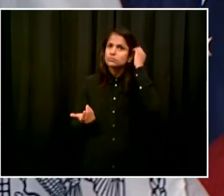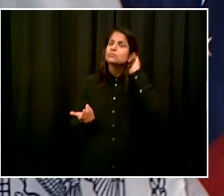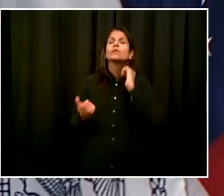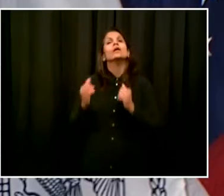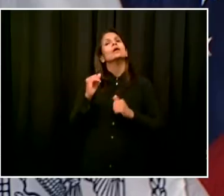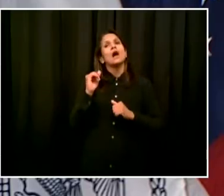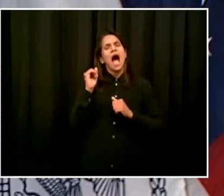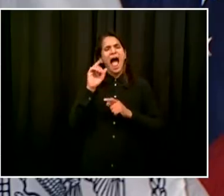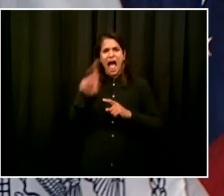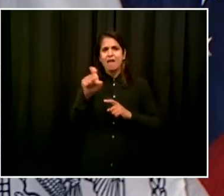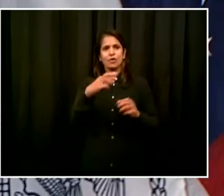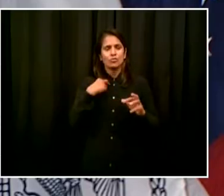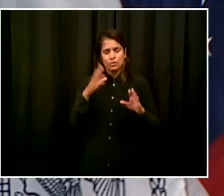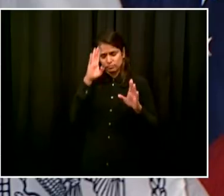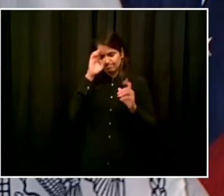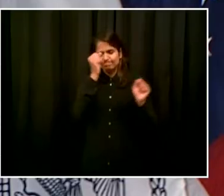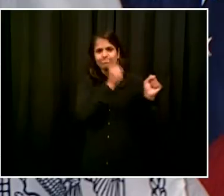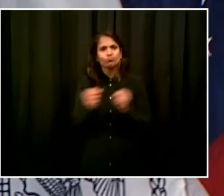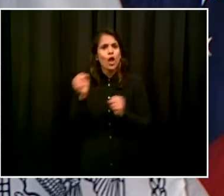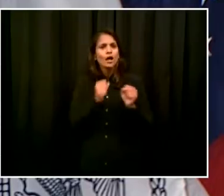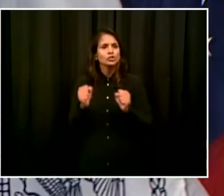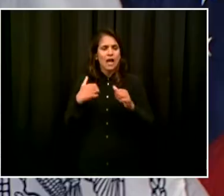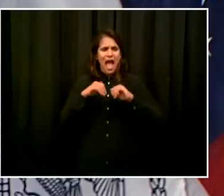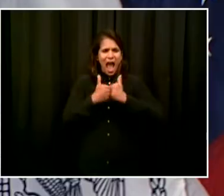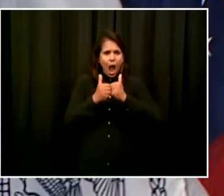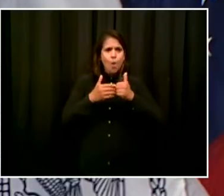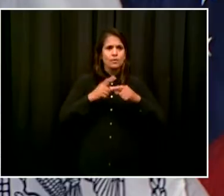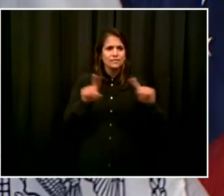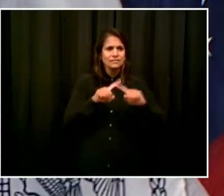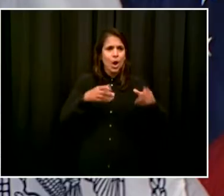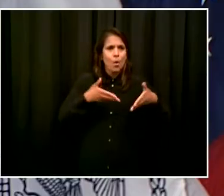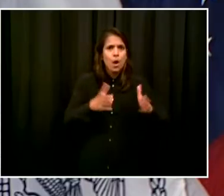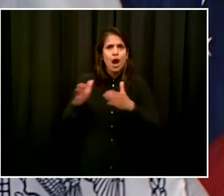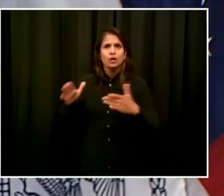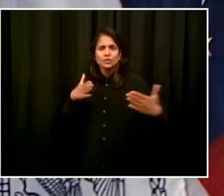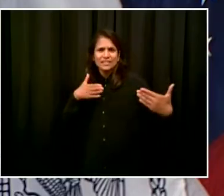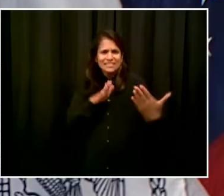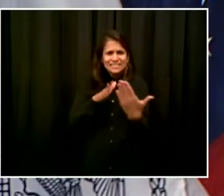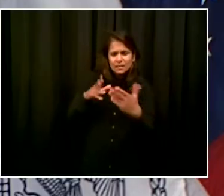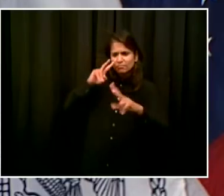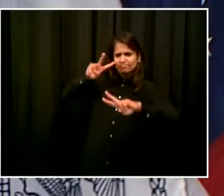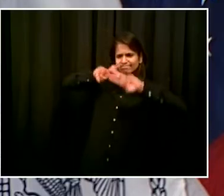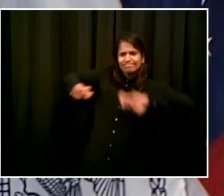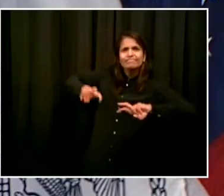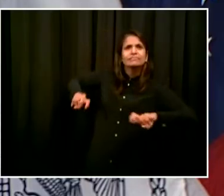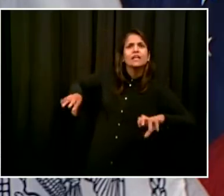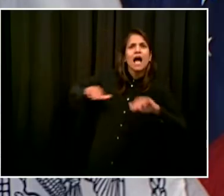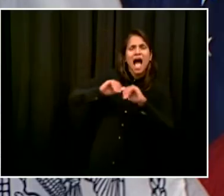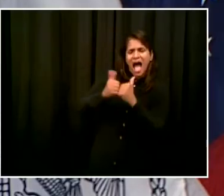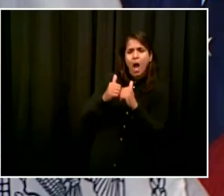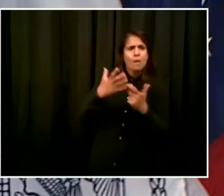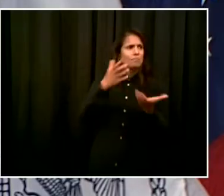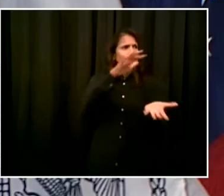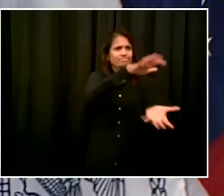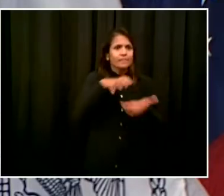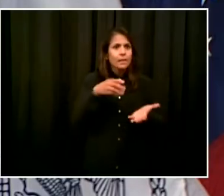DRAINWG ABORD AND INSTRUCT PCP TO CEASE PURSUING ENDEAVORS INDEFINITELY UNTIL THE CITY